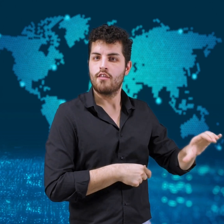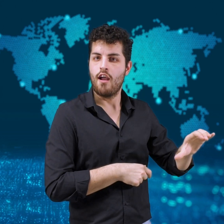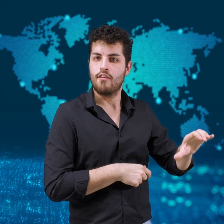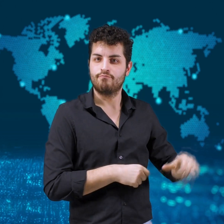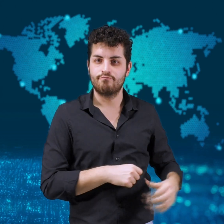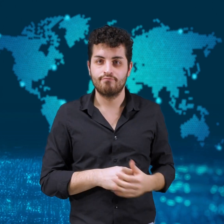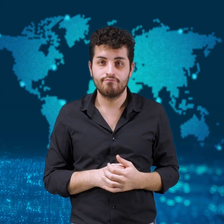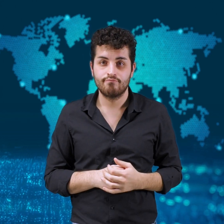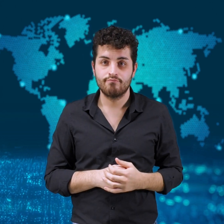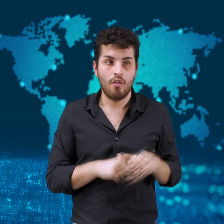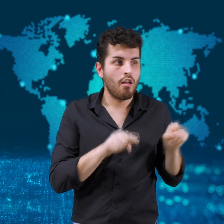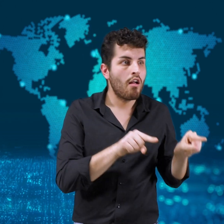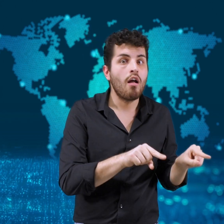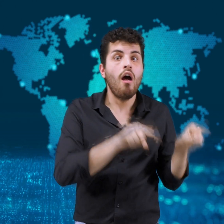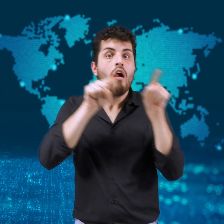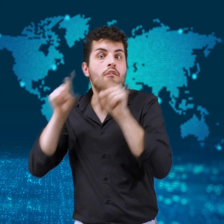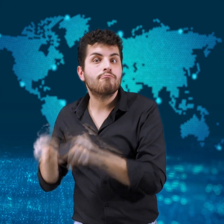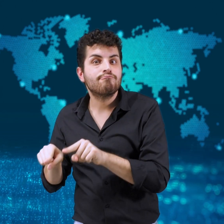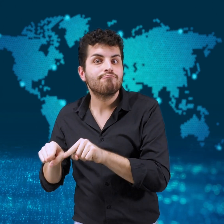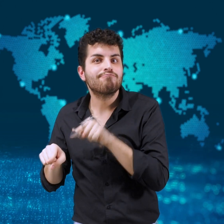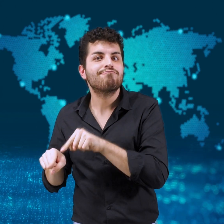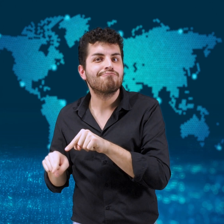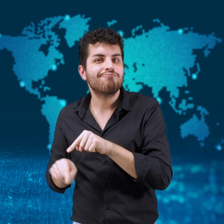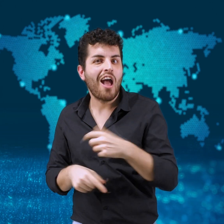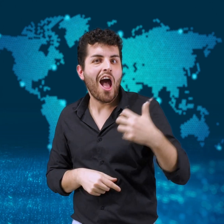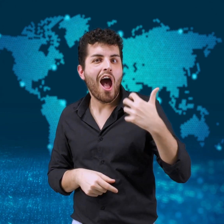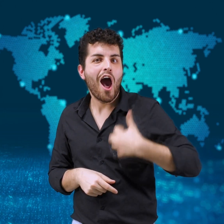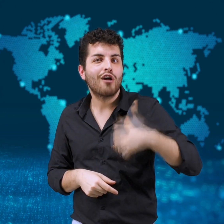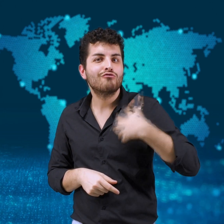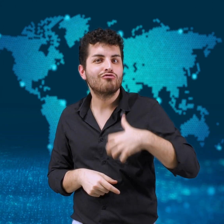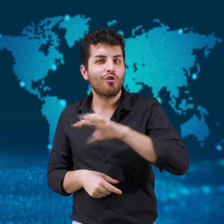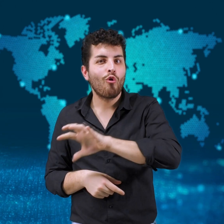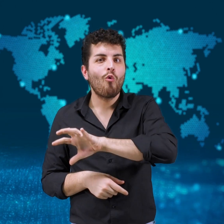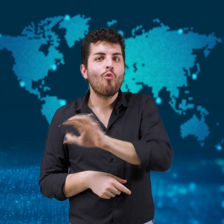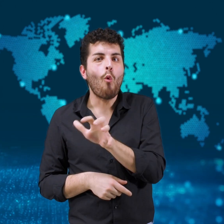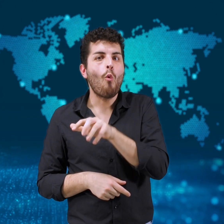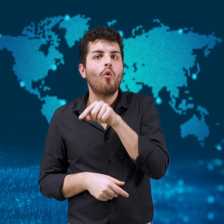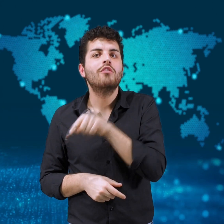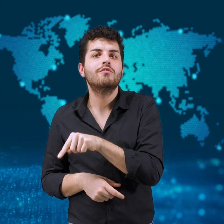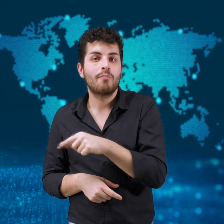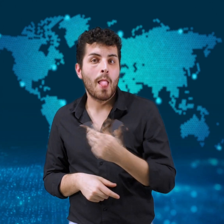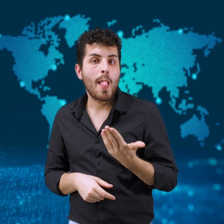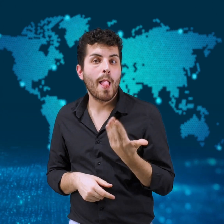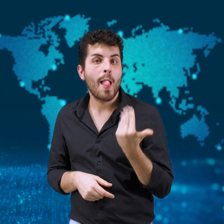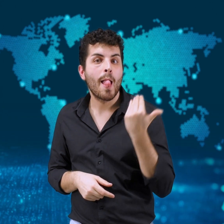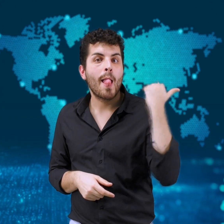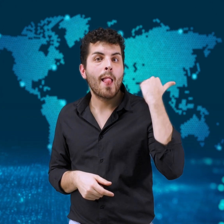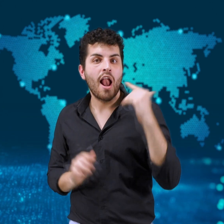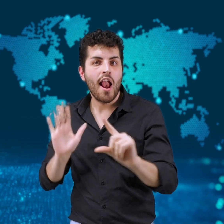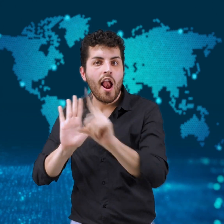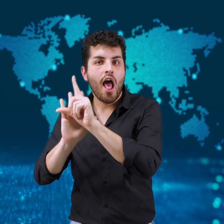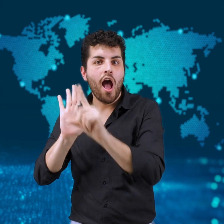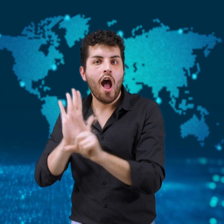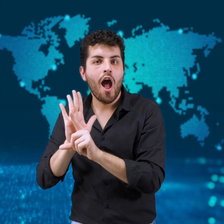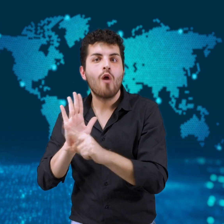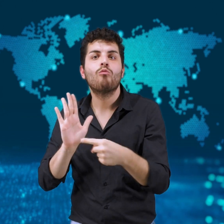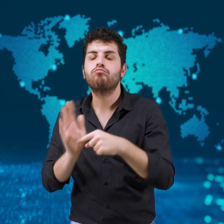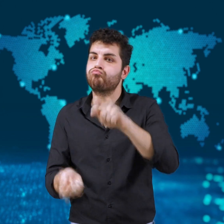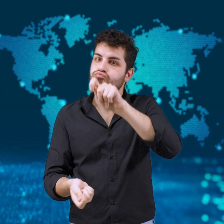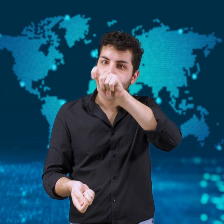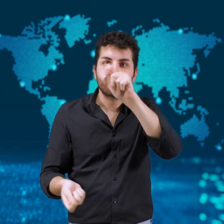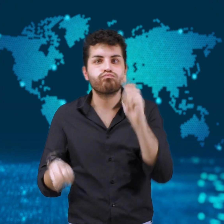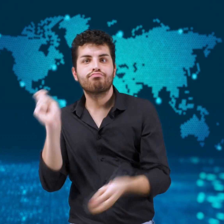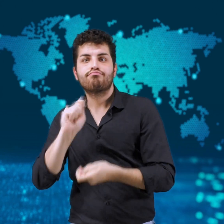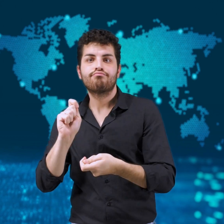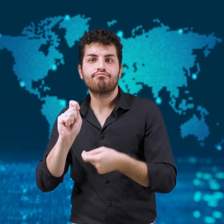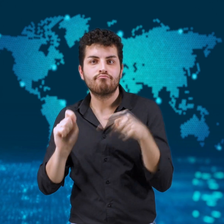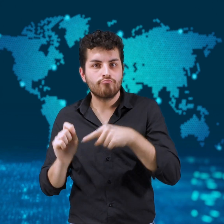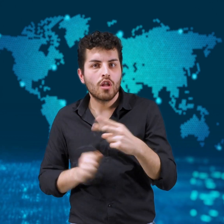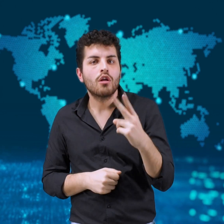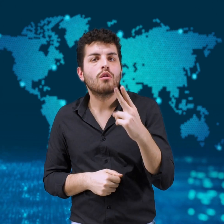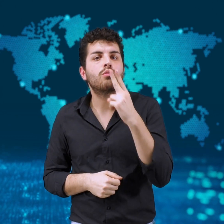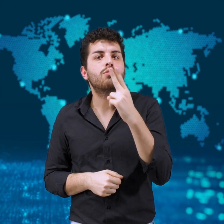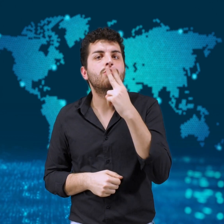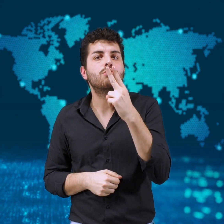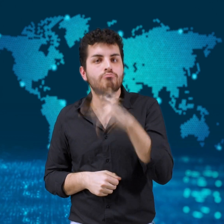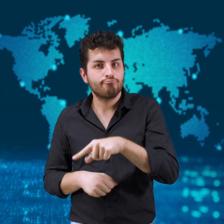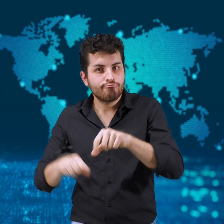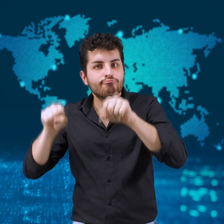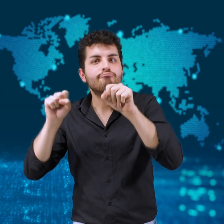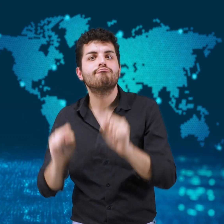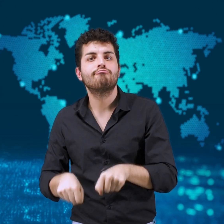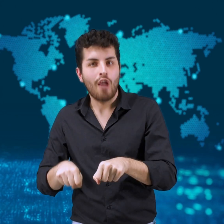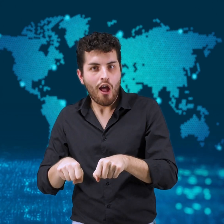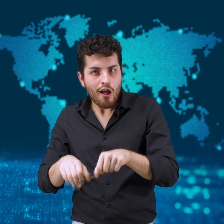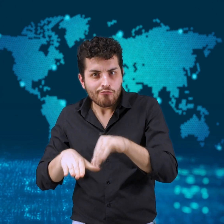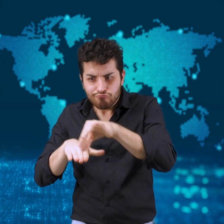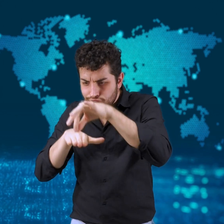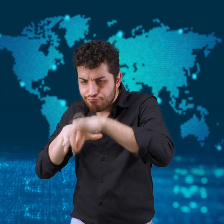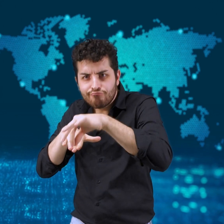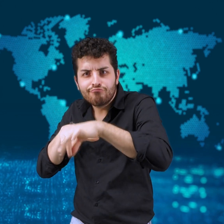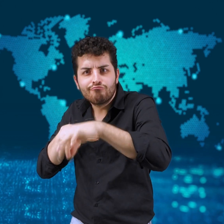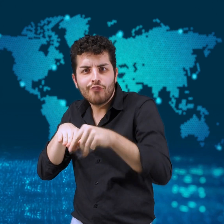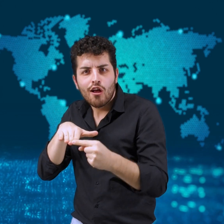The bans are to provide “hygienic living environments” for North Korean people.